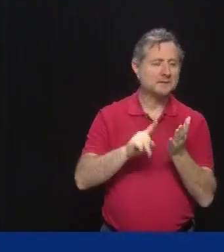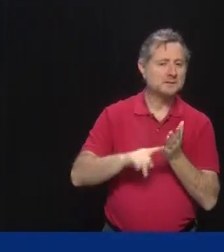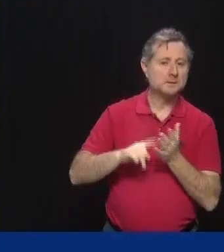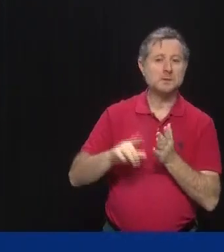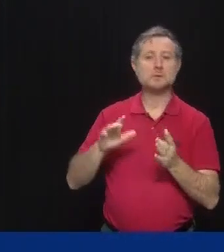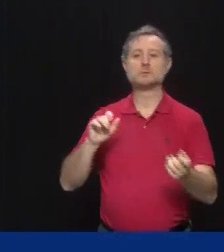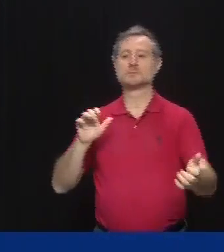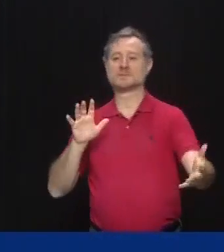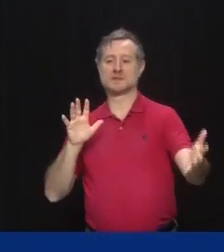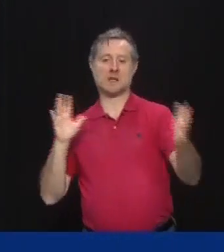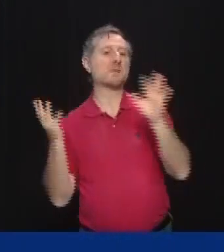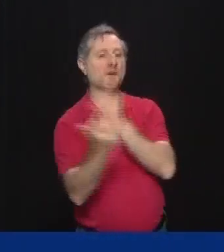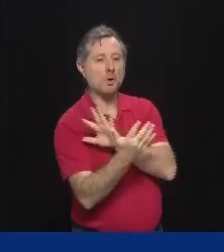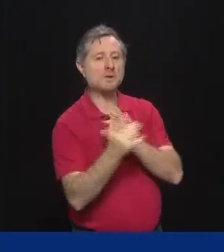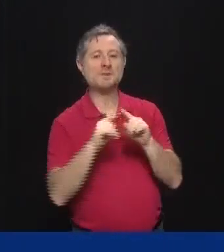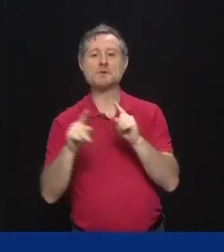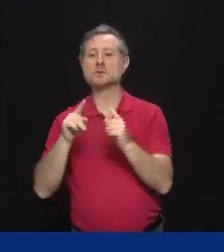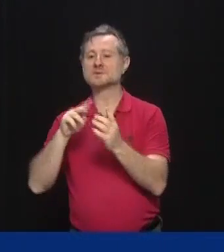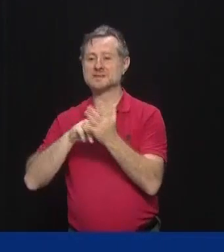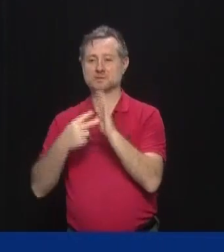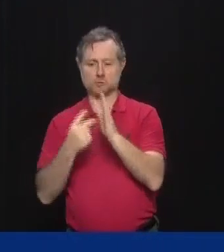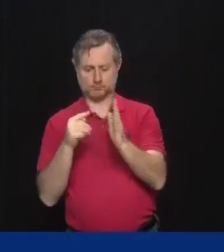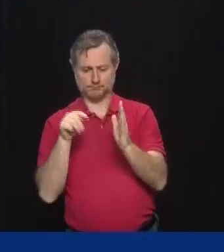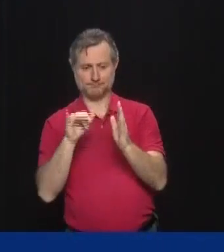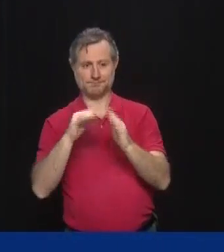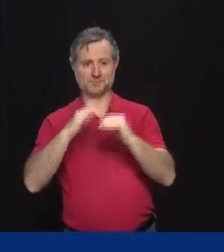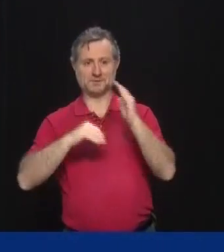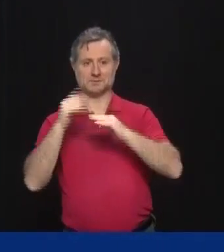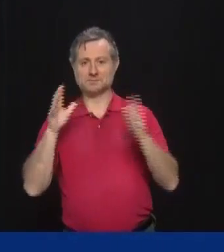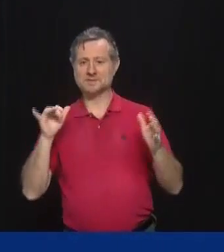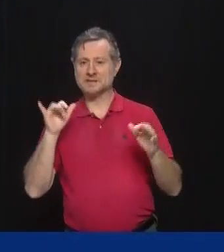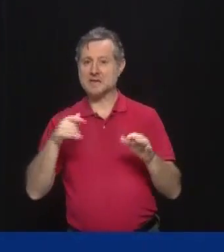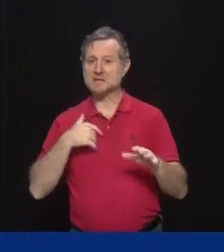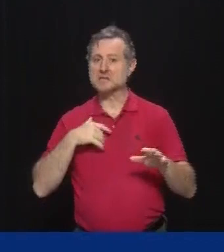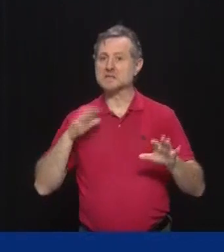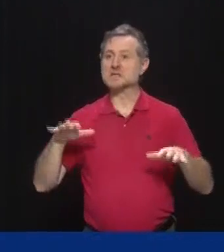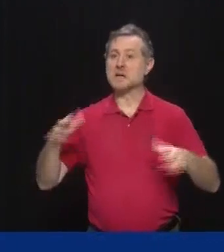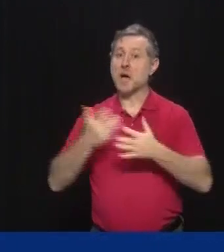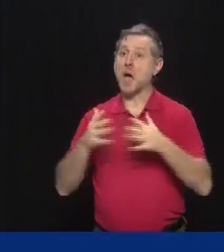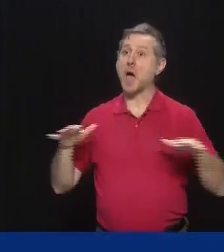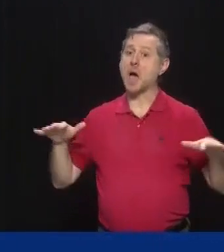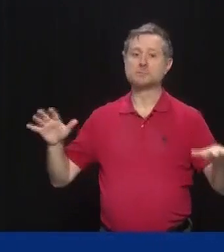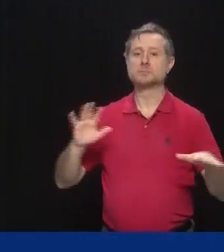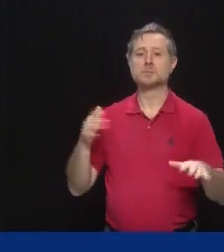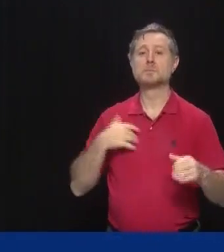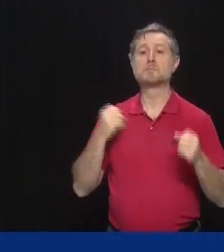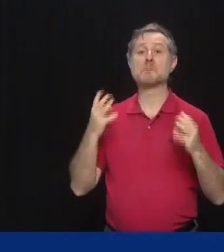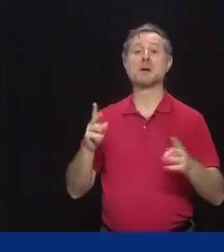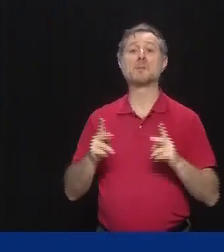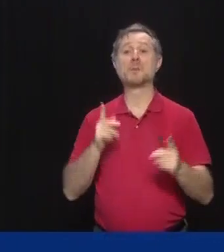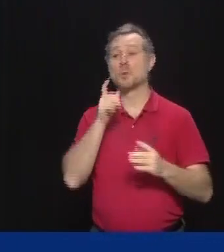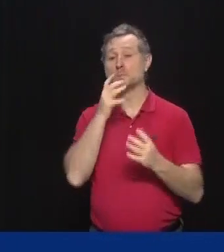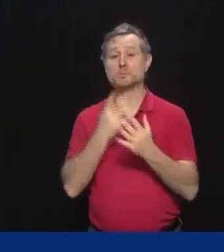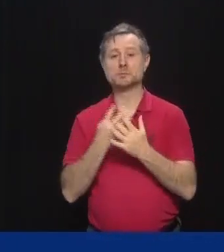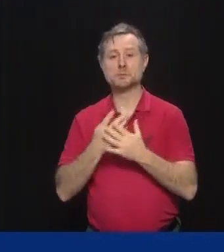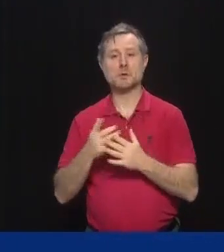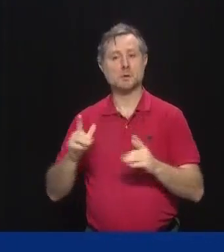THESE ARE BUILDINGS THAT I'M OPPORTUNITY ASSOCIATED WITH CONVERTING THEM TO A DIFFERENT PURPOSE.